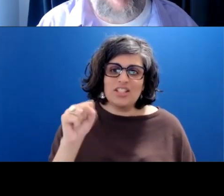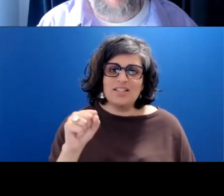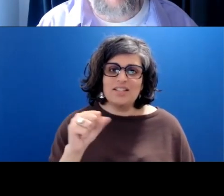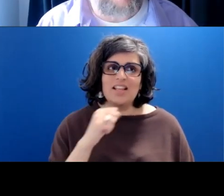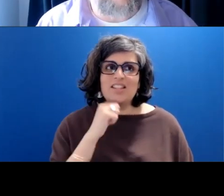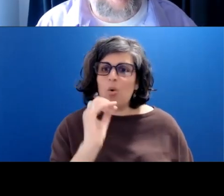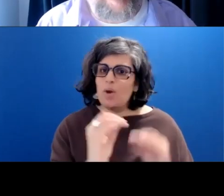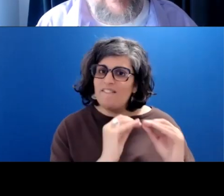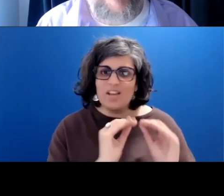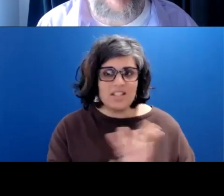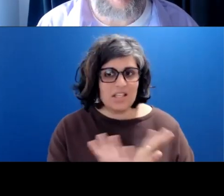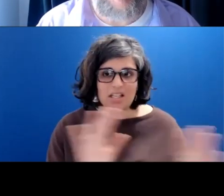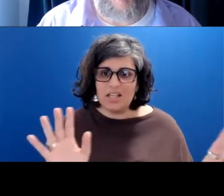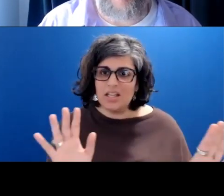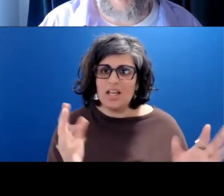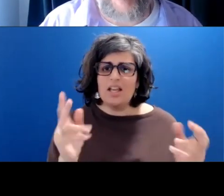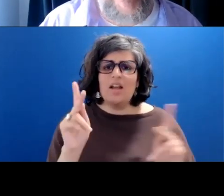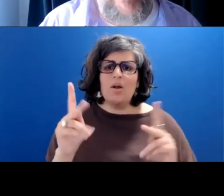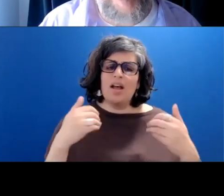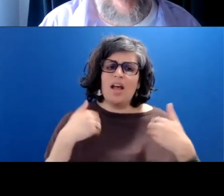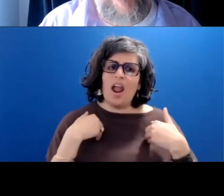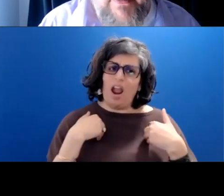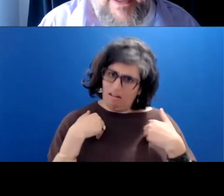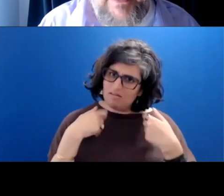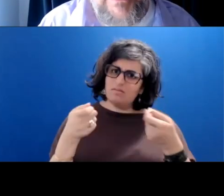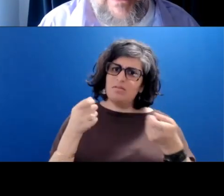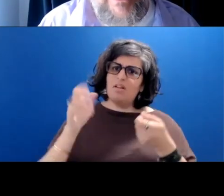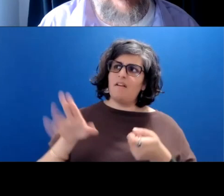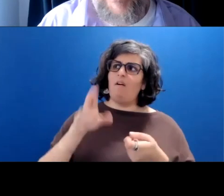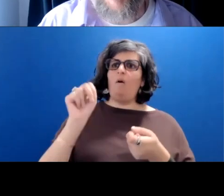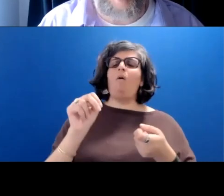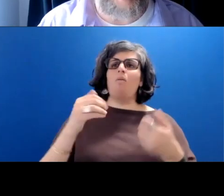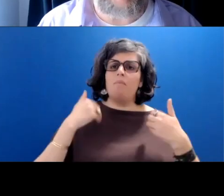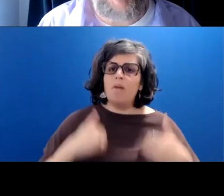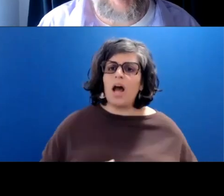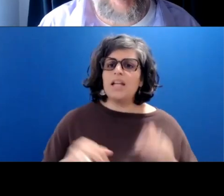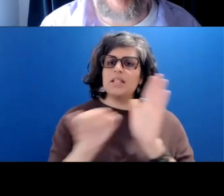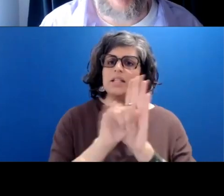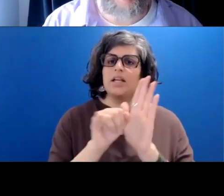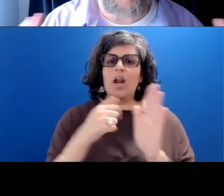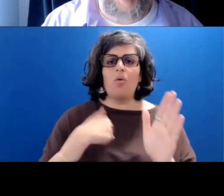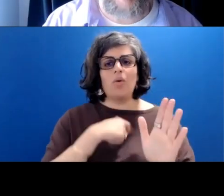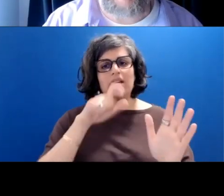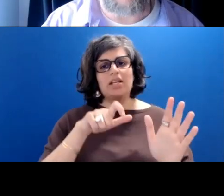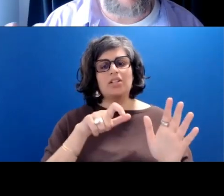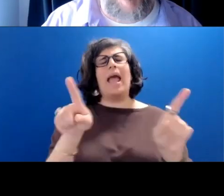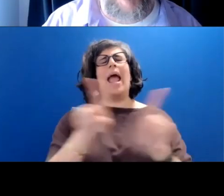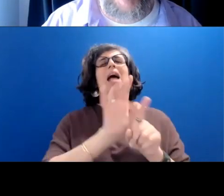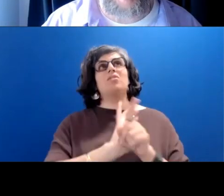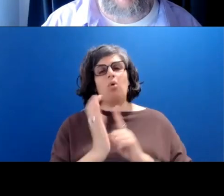People have autonomy over their identities and their bodies, and we need to, as a culture and a community